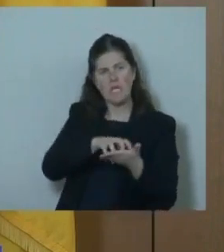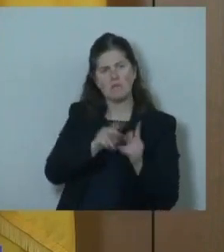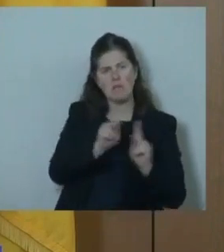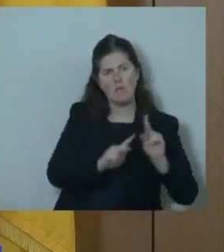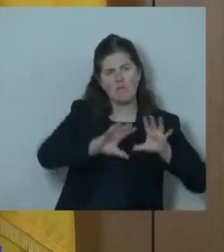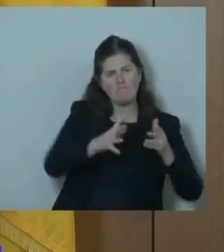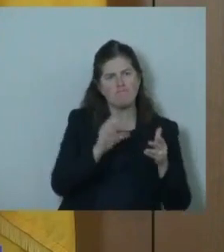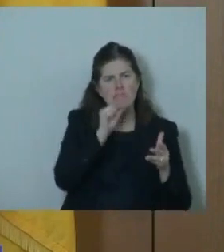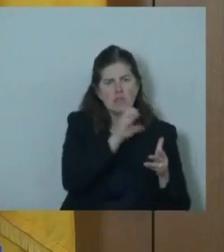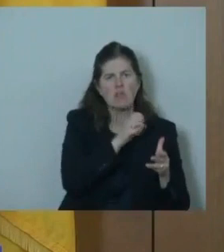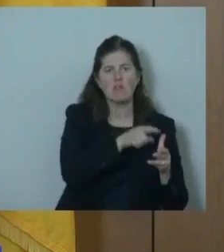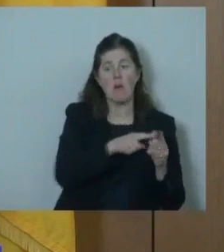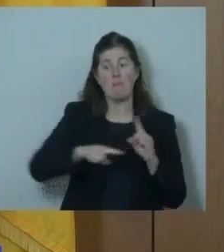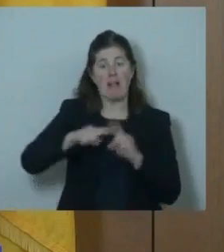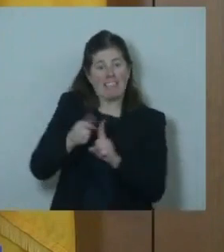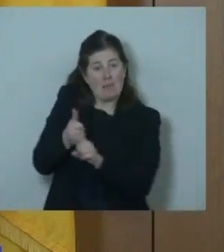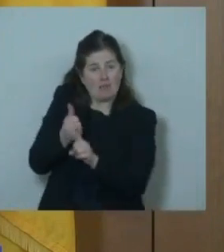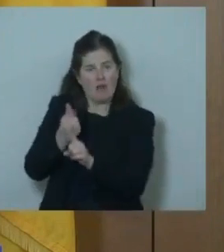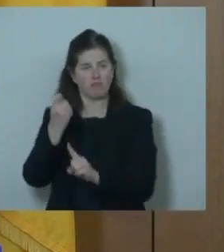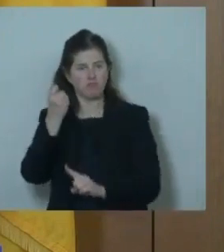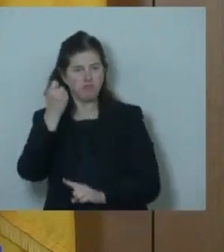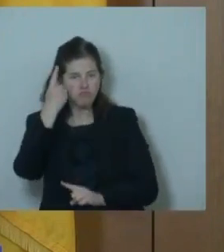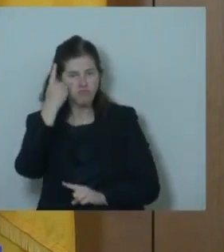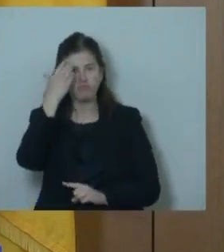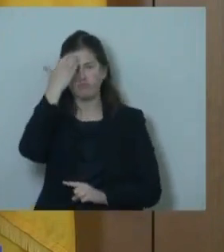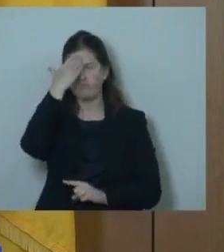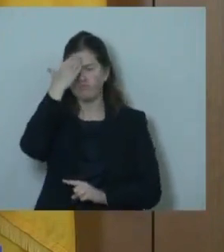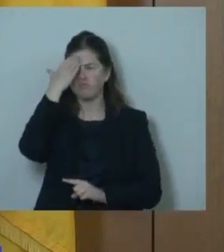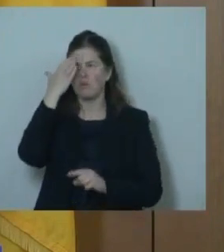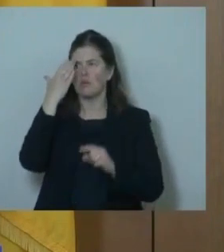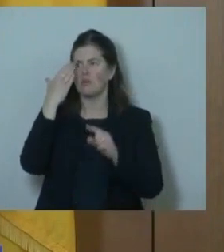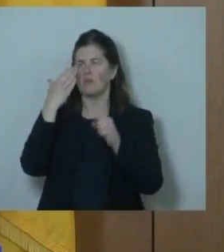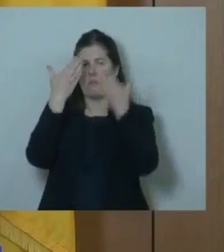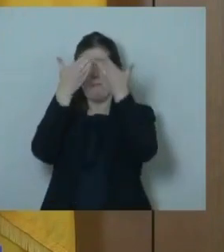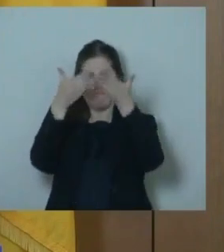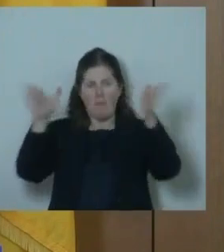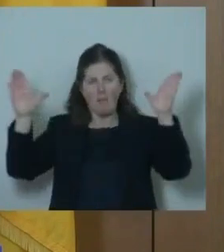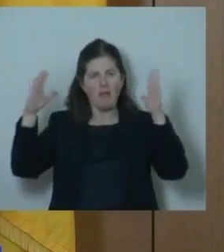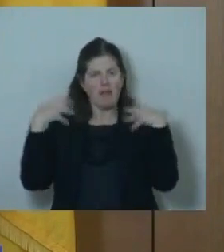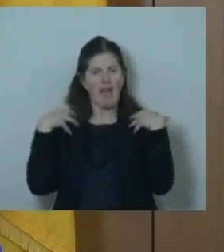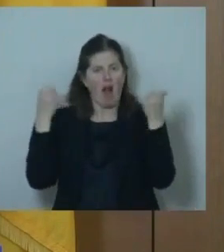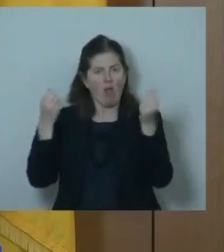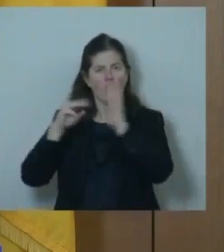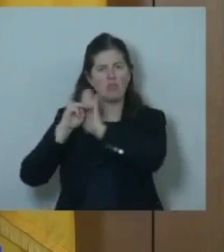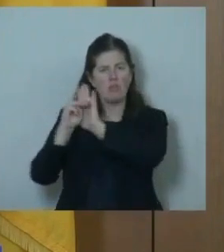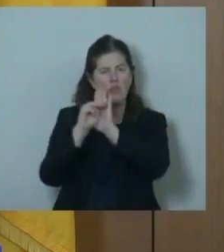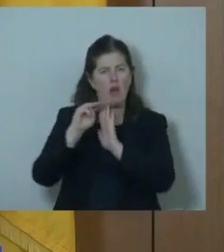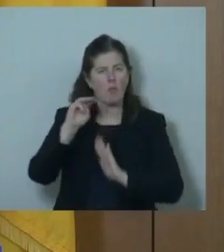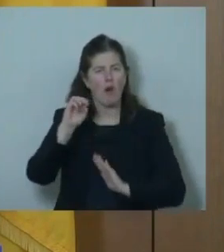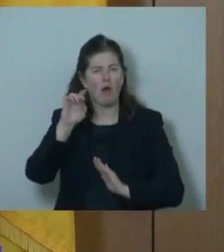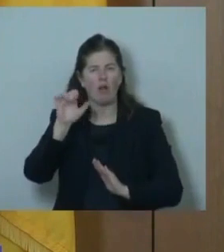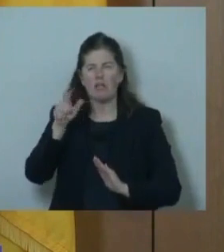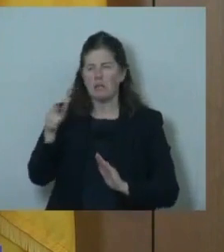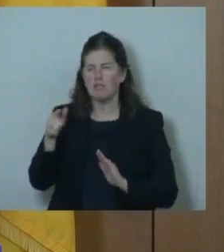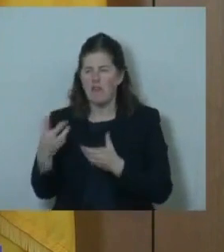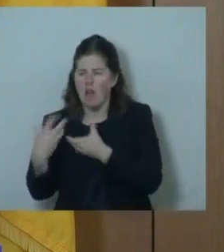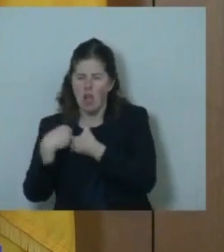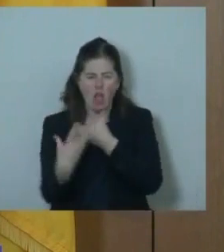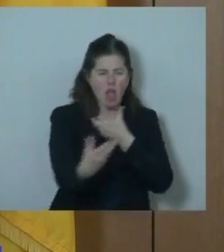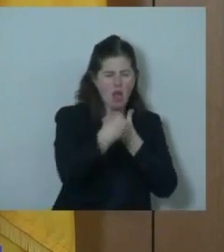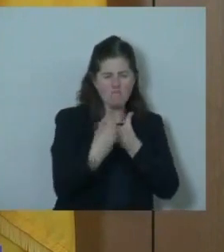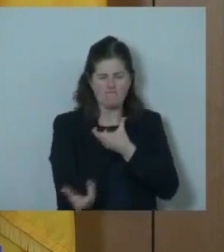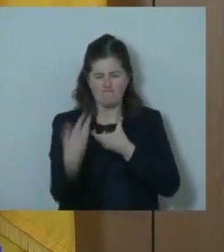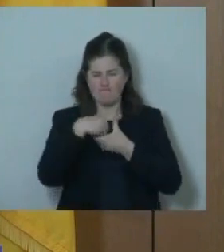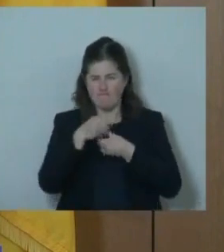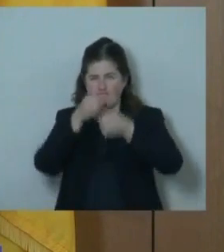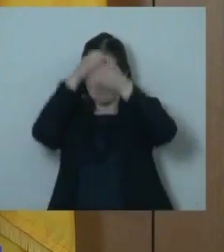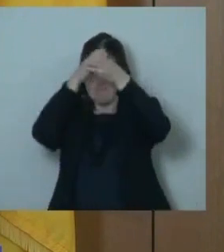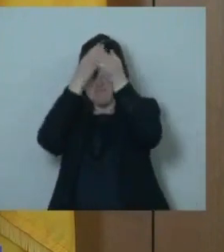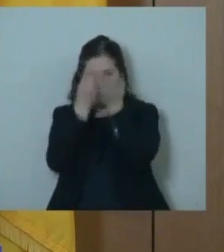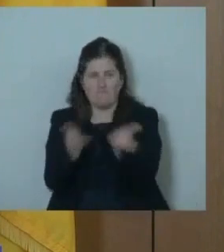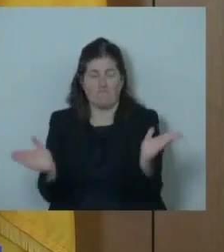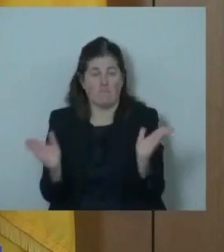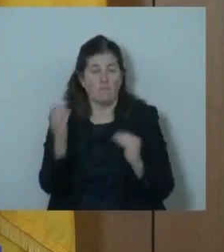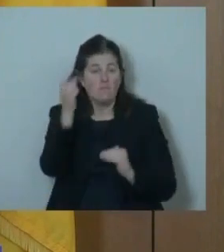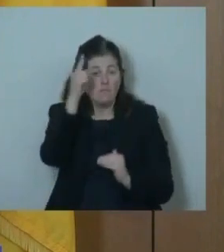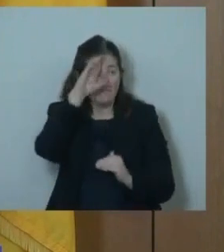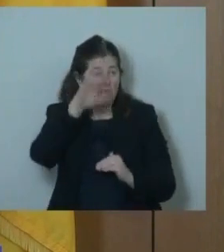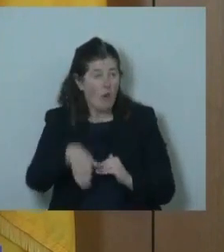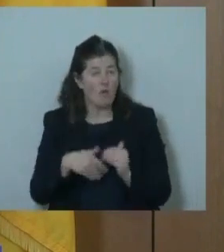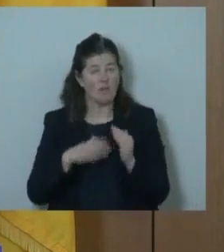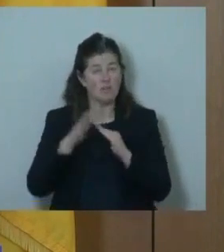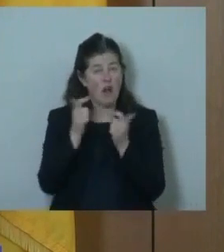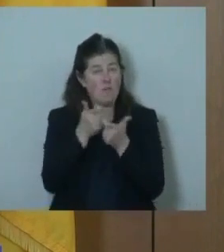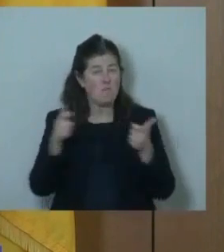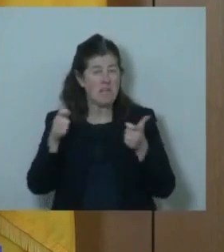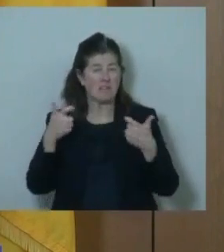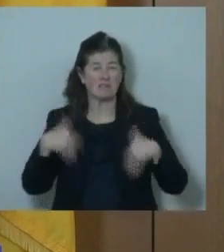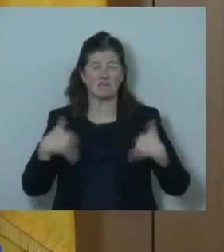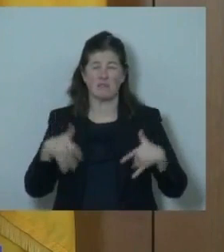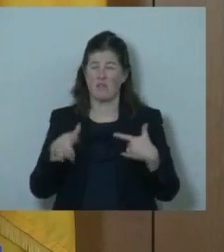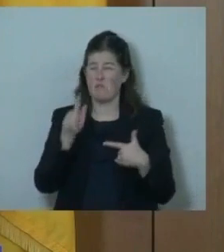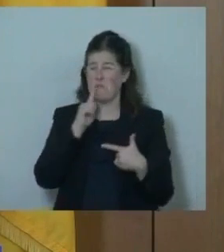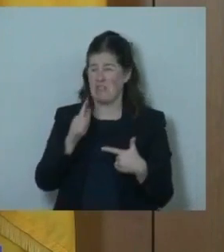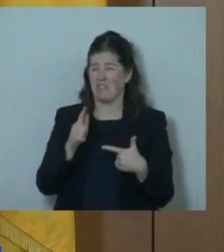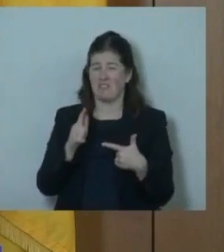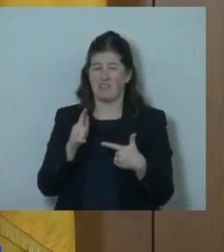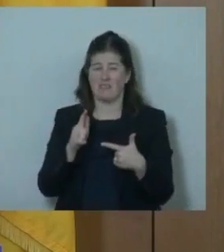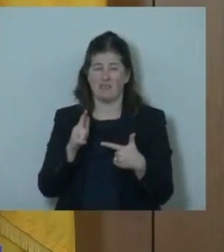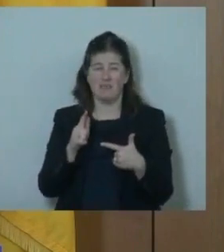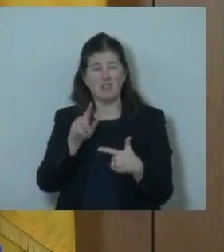IT IS REALLY IMPORTANT BOTH IN TERMS OF HAVING THE EXPERTISE FOR VULNERABLE, AT-RISK POPULATIONS, AND FOR SOMEONE WHO UNDERSTANDS THESE PUBLIC HEALTH MODELING ASPECTS TO BE ENGAGED